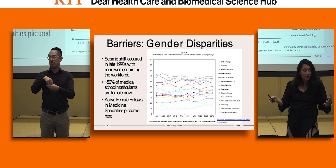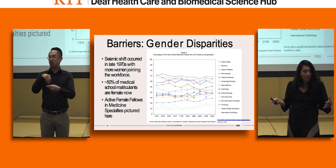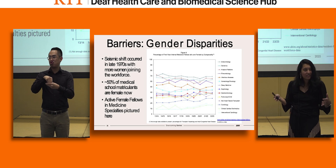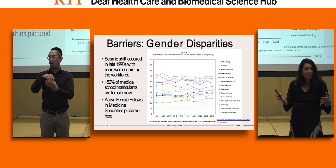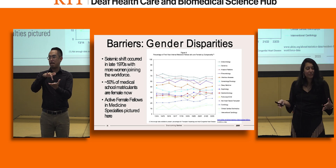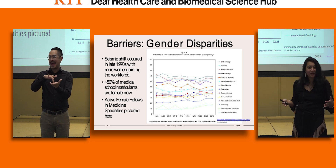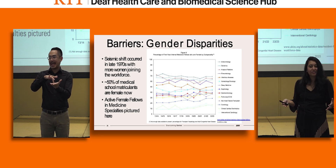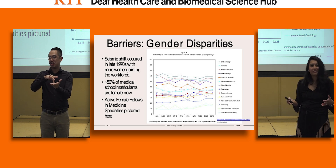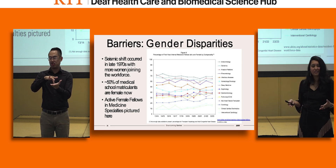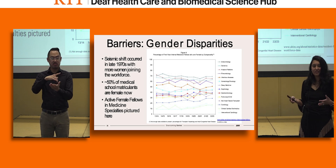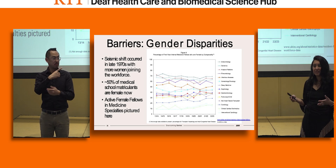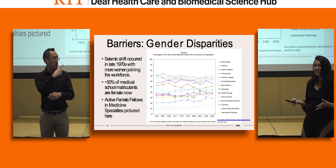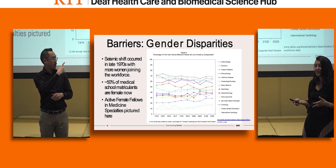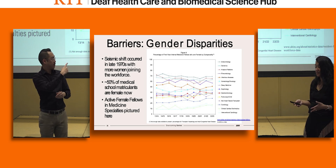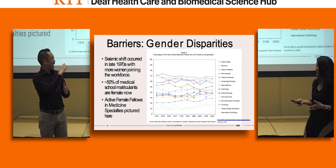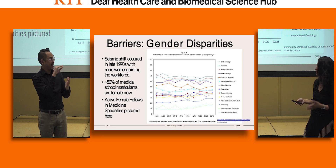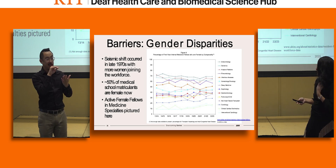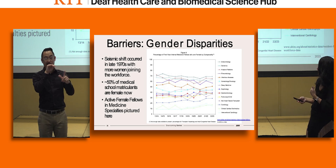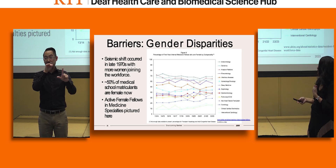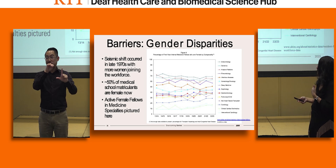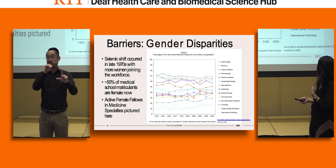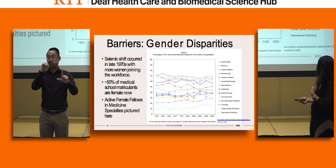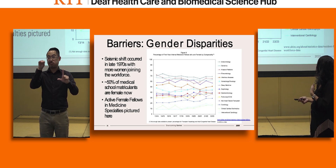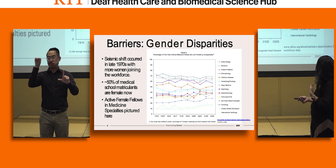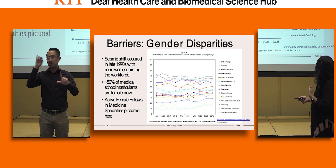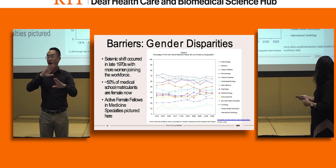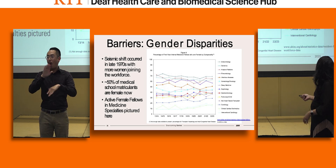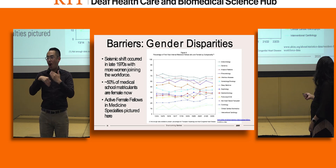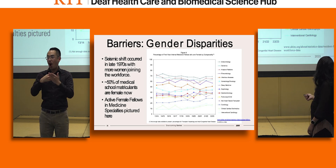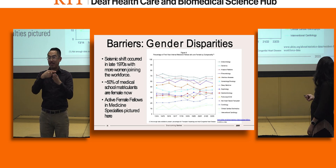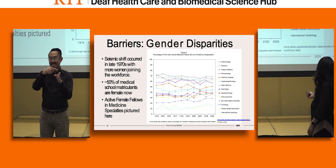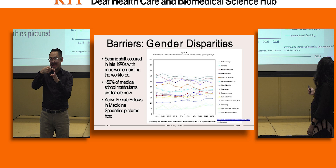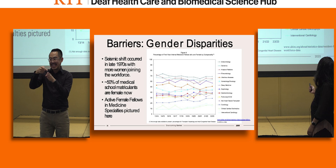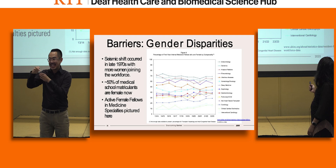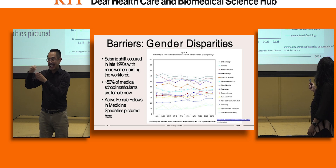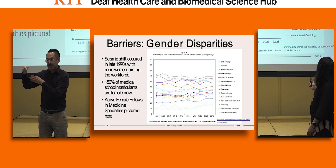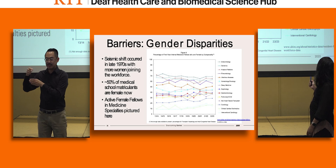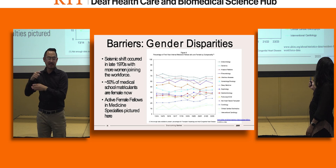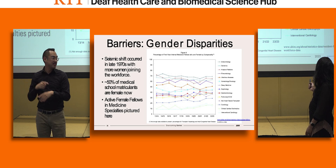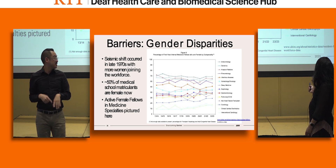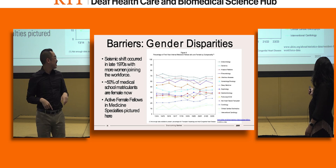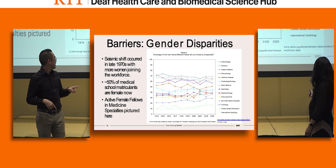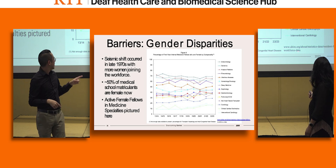all the subspecialties in medicine, in internal medicine. And so, you can see these are